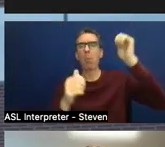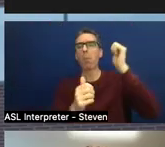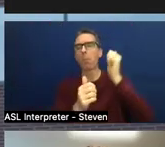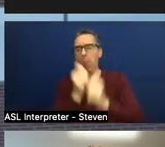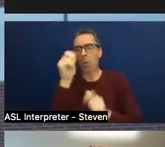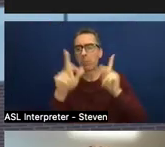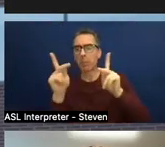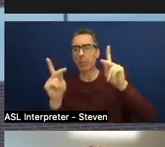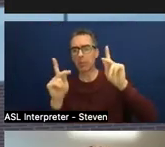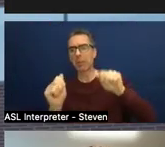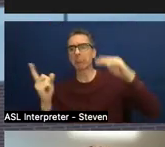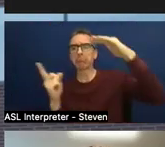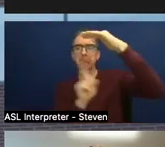And then you could see the seating as well.